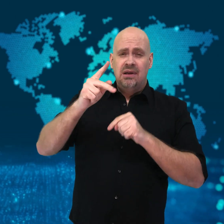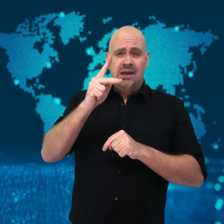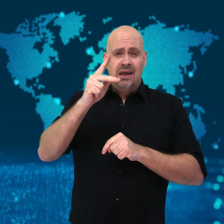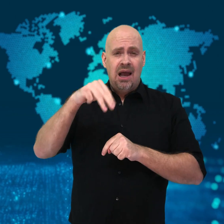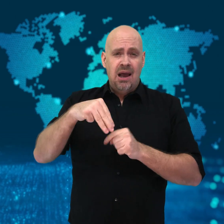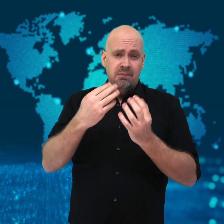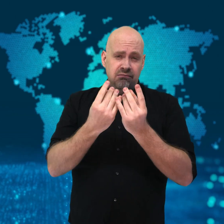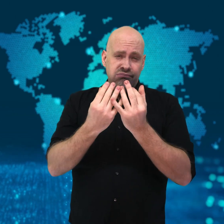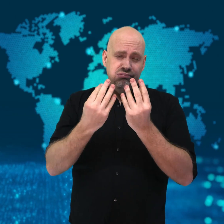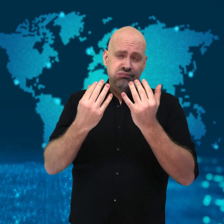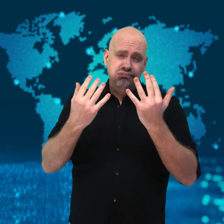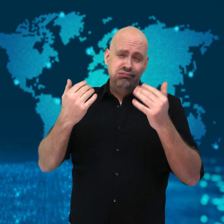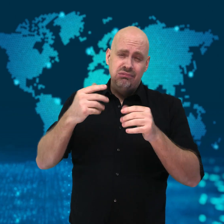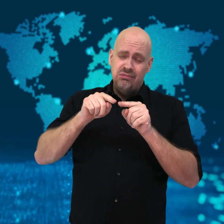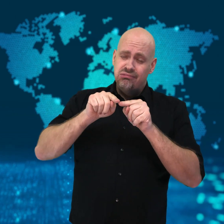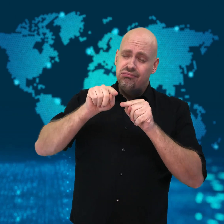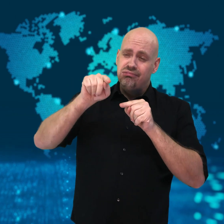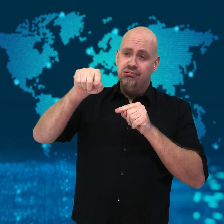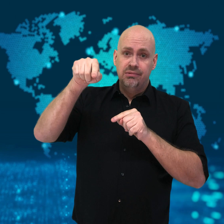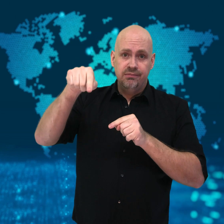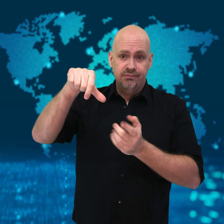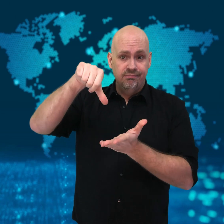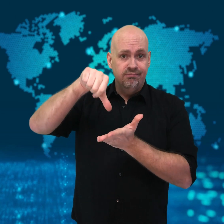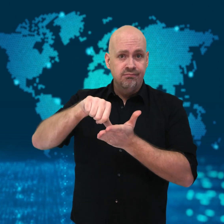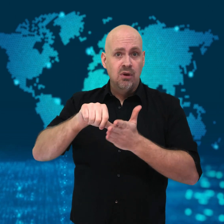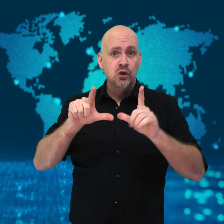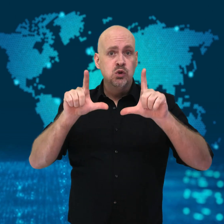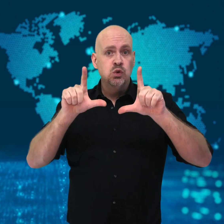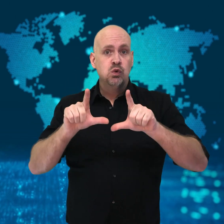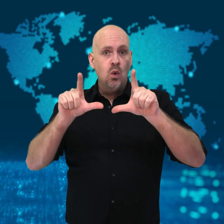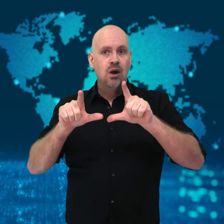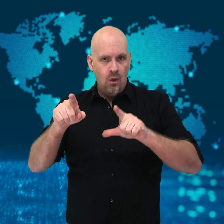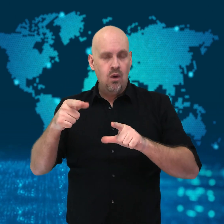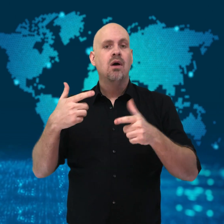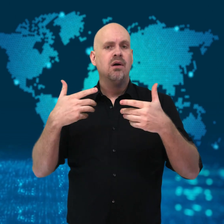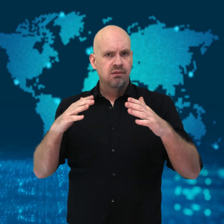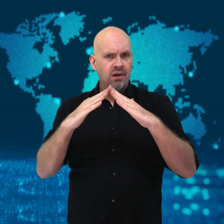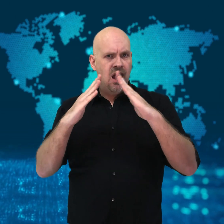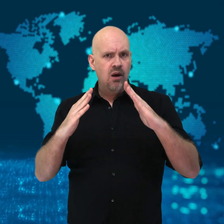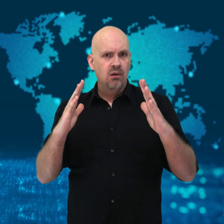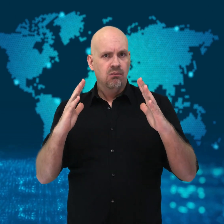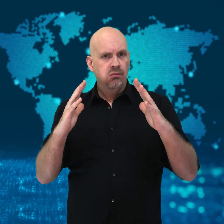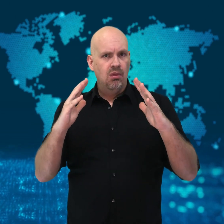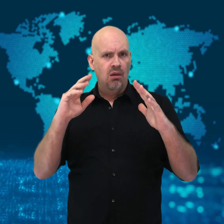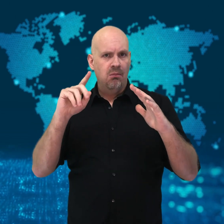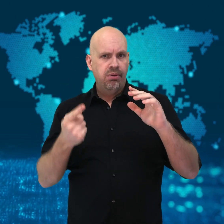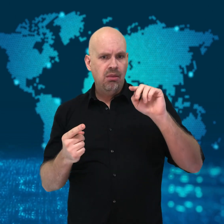hundreds of kilometers away, were shaken.